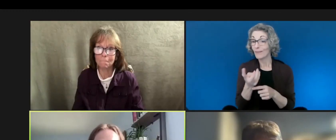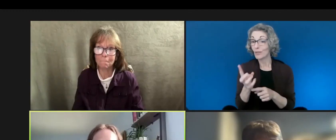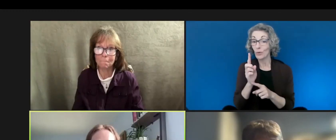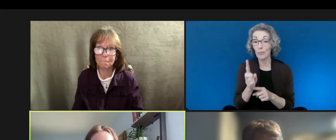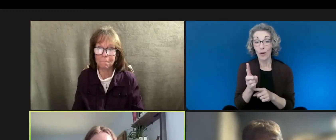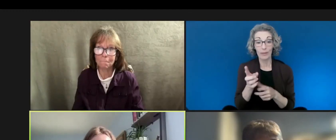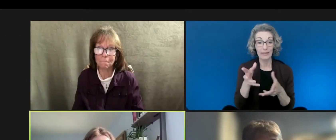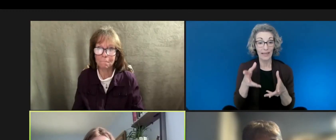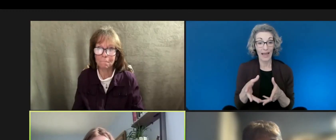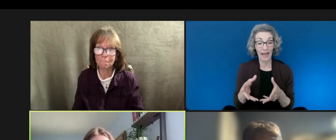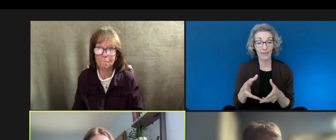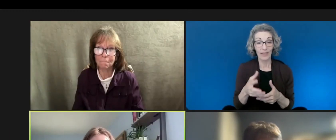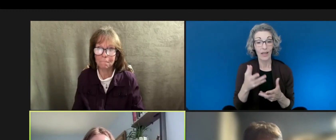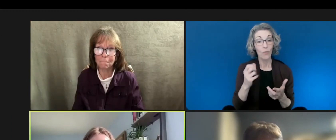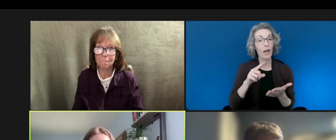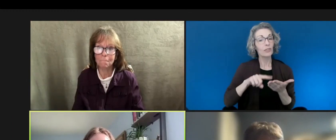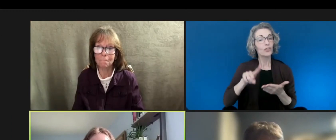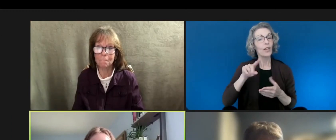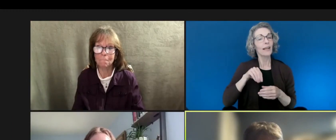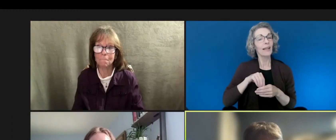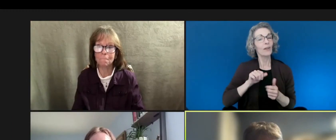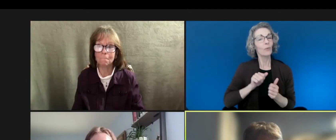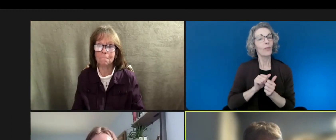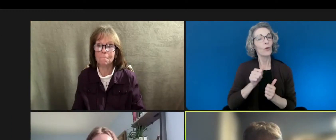I want you to check in with yourselves and